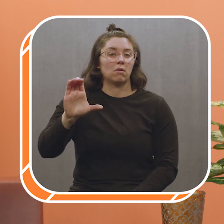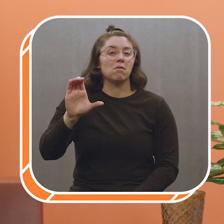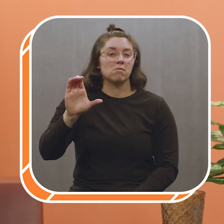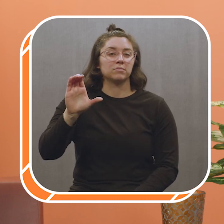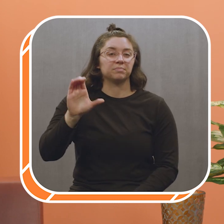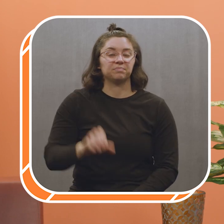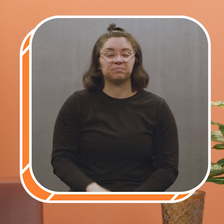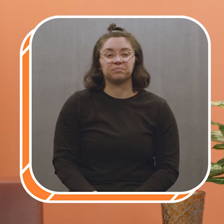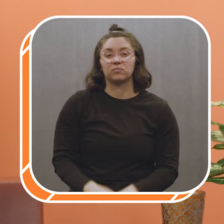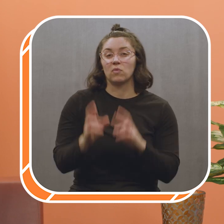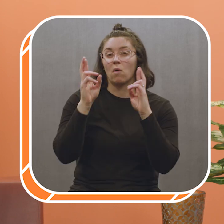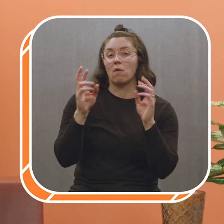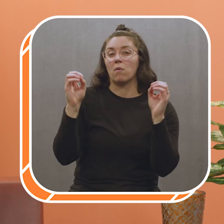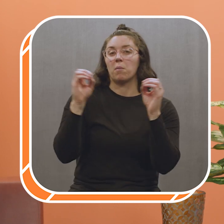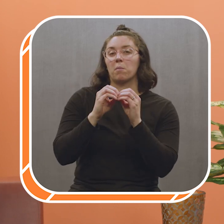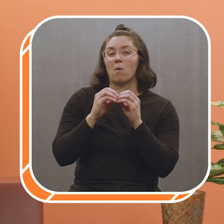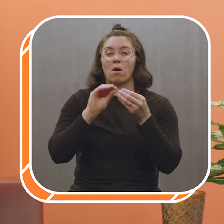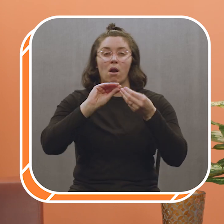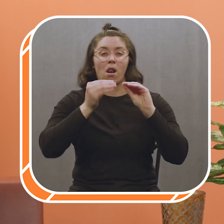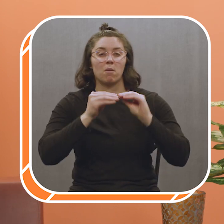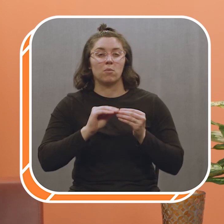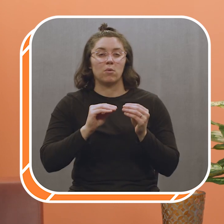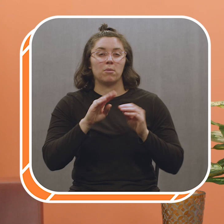and I'm hoping to do more computational biology,